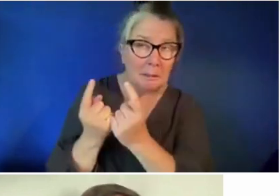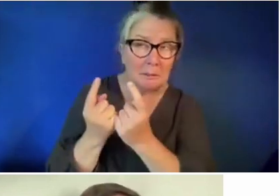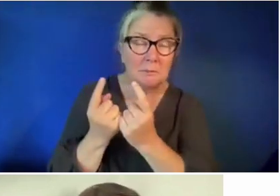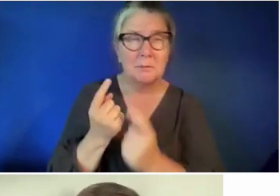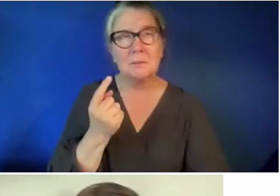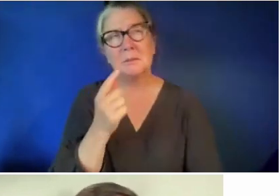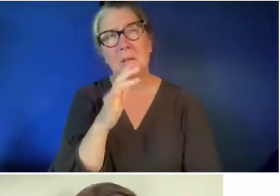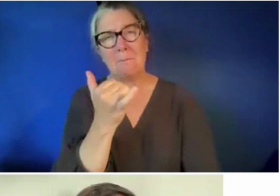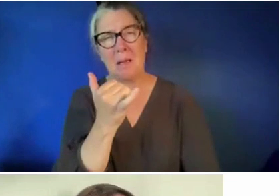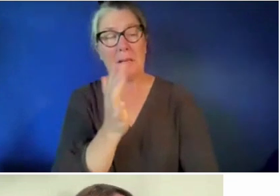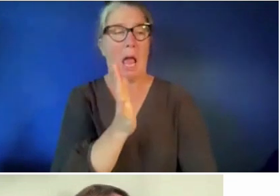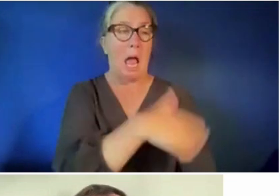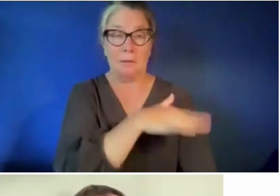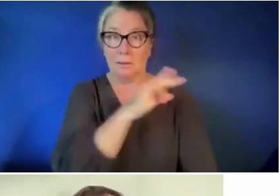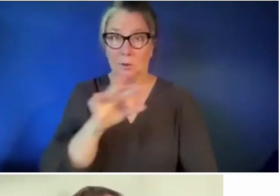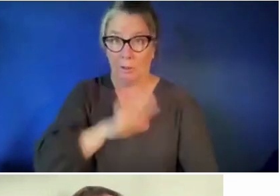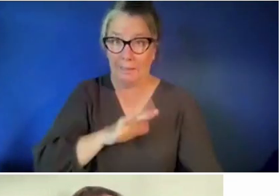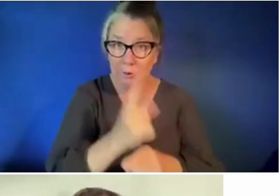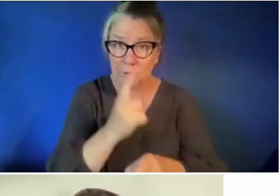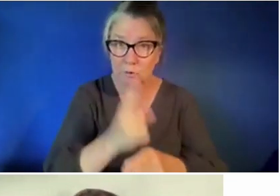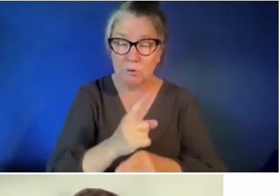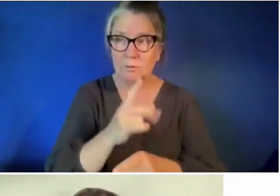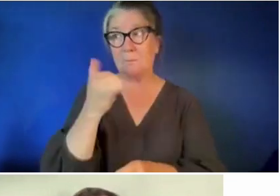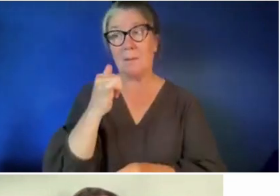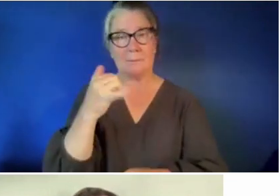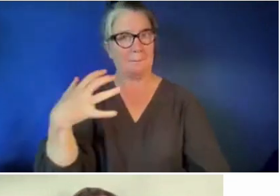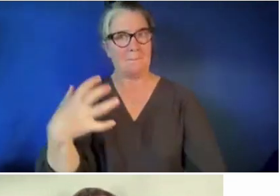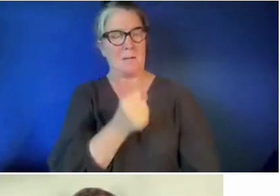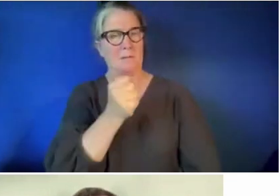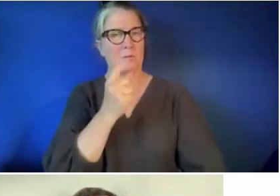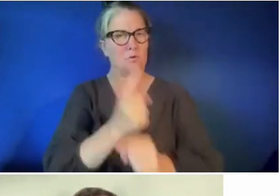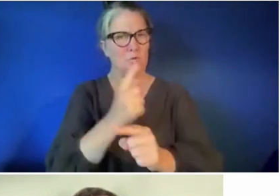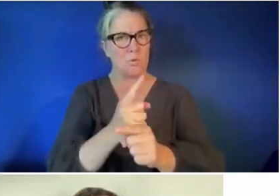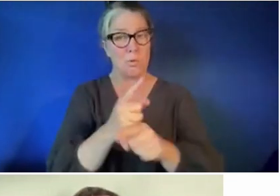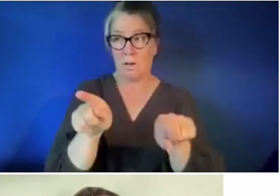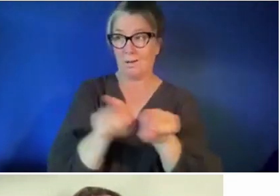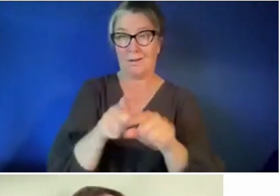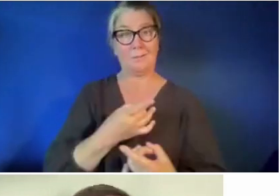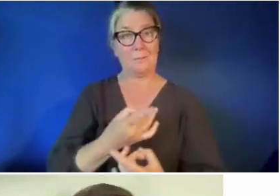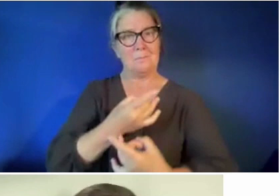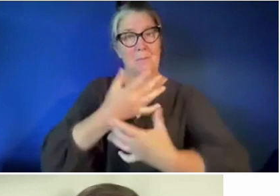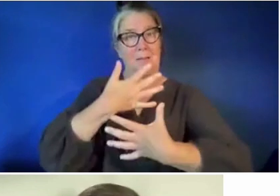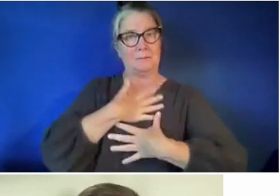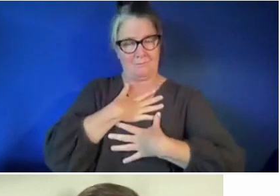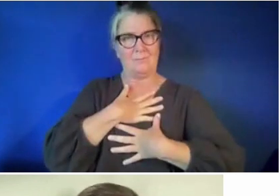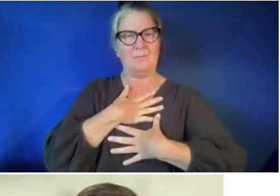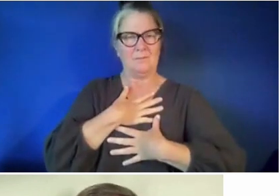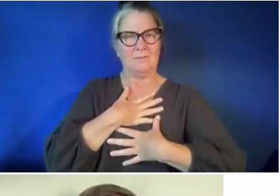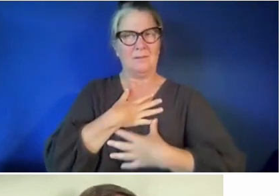maybe we need to say these more often. So some of the things I try and do is not unintentionally send the wrong signals.